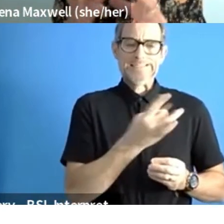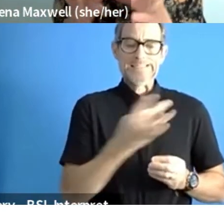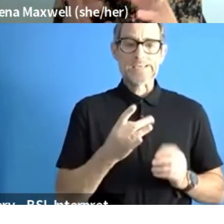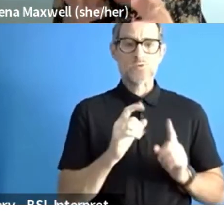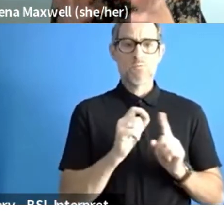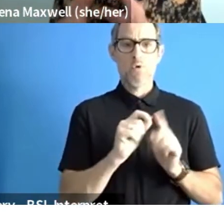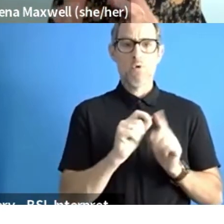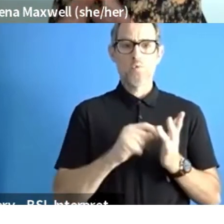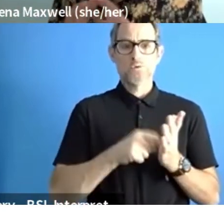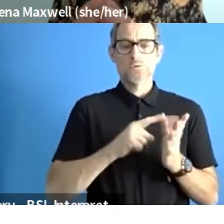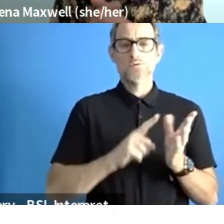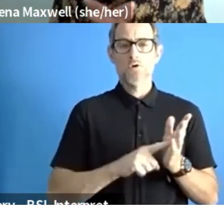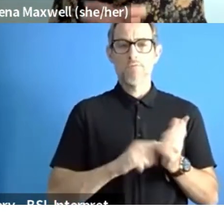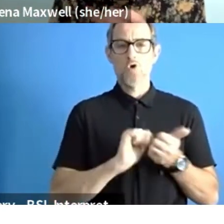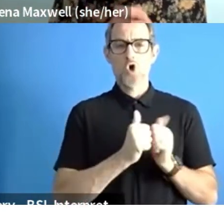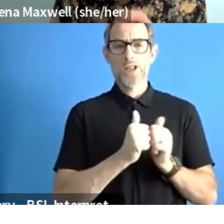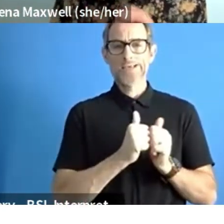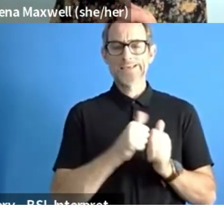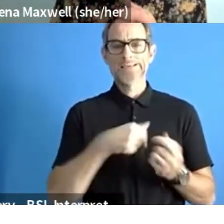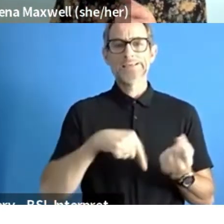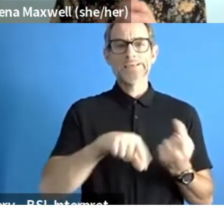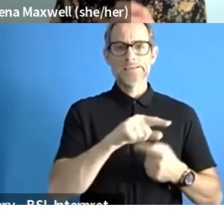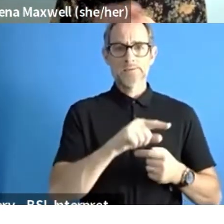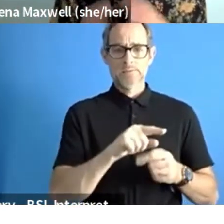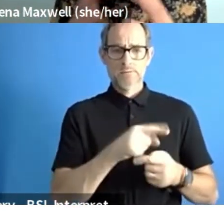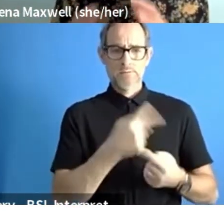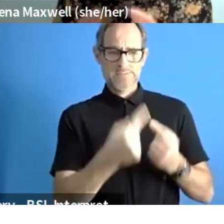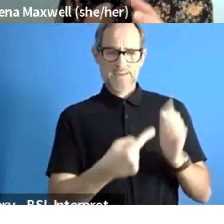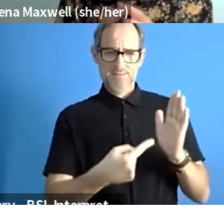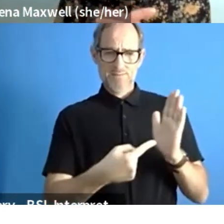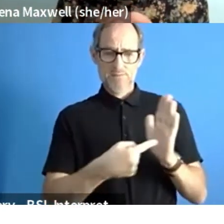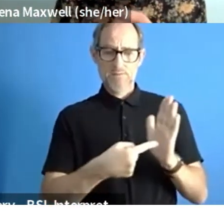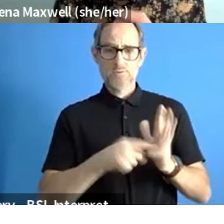because colleagues are so important in creating that right customer